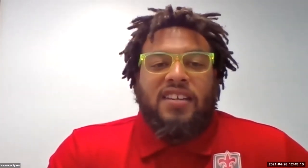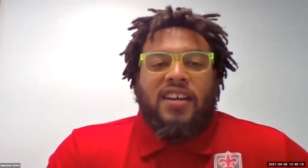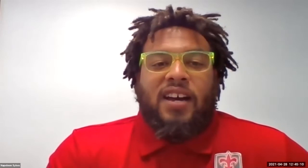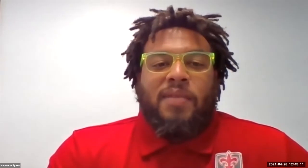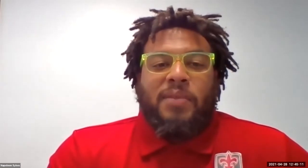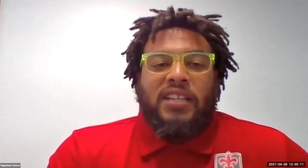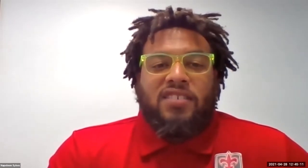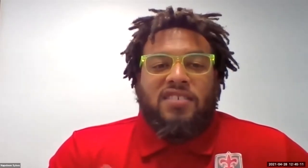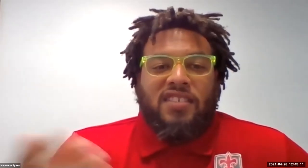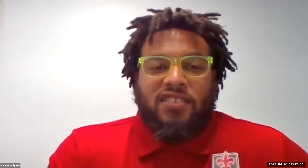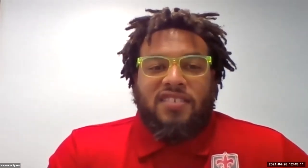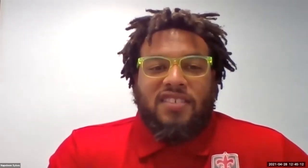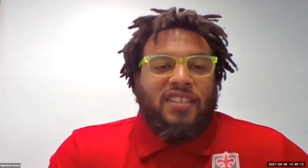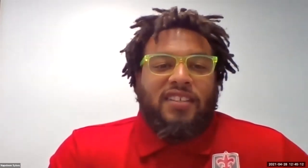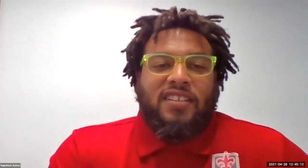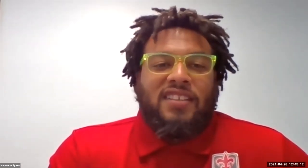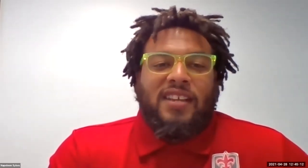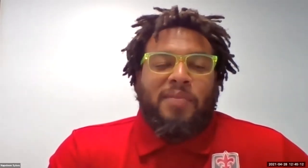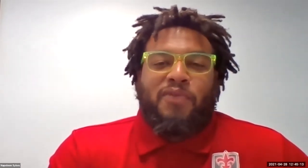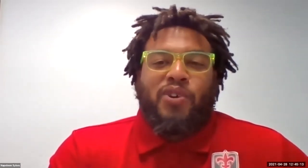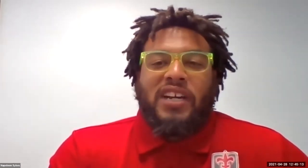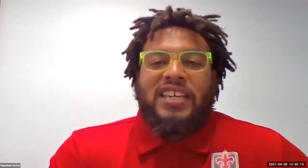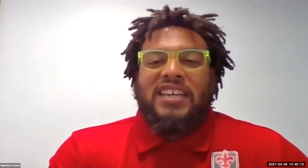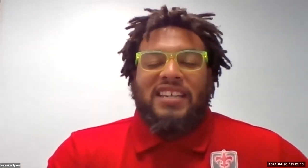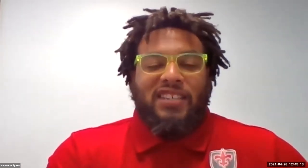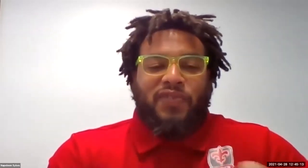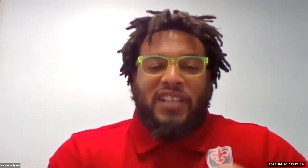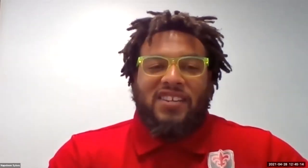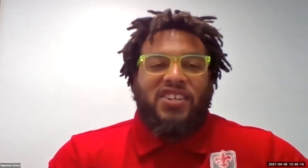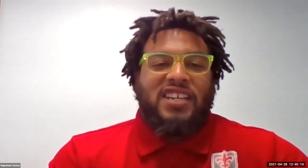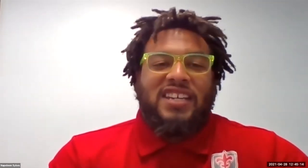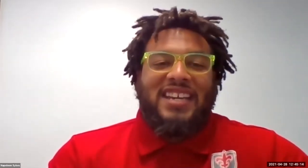Thank you for joining us today.